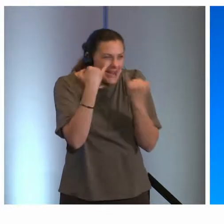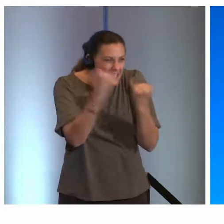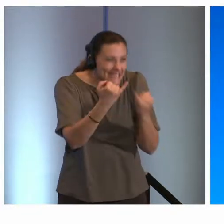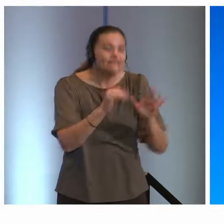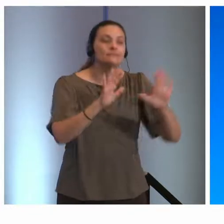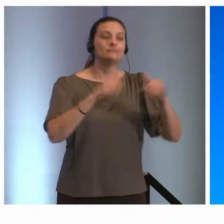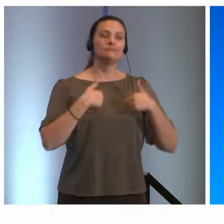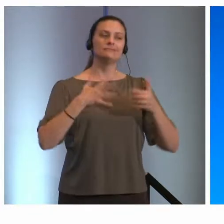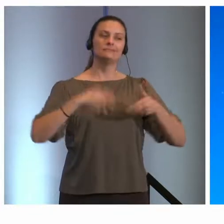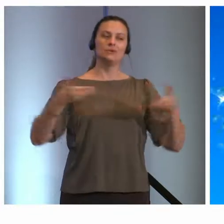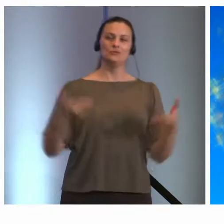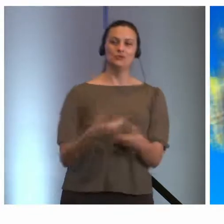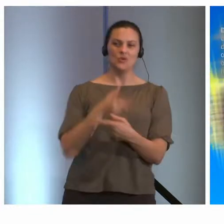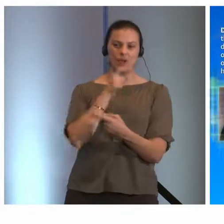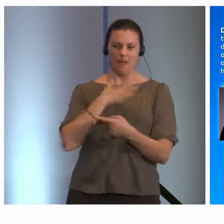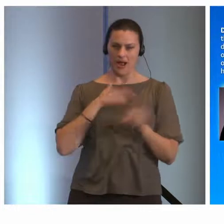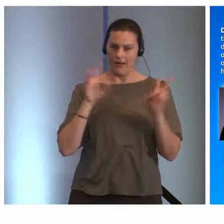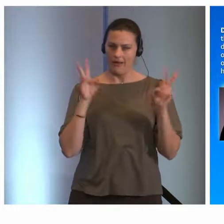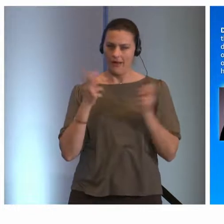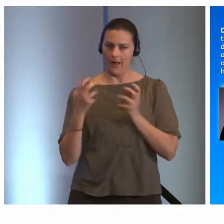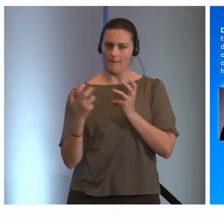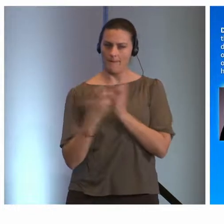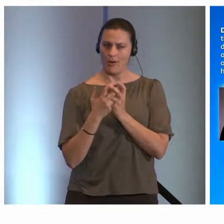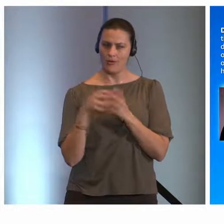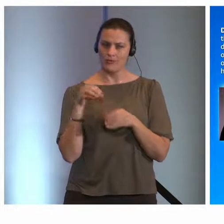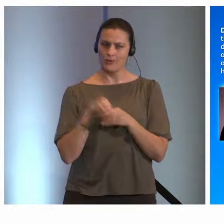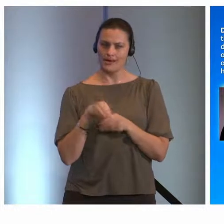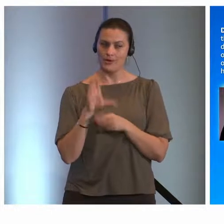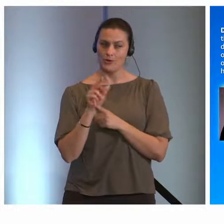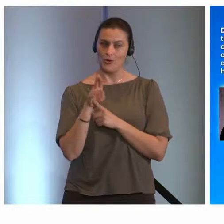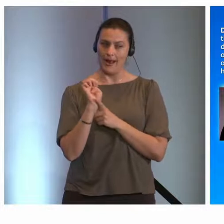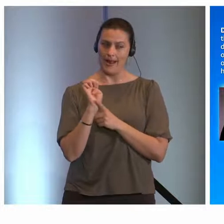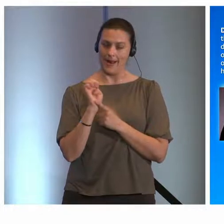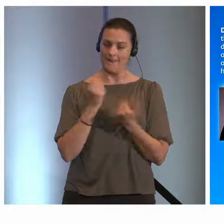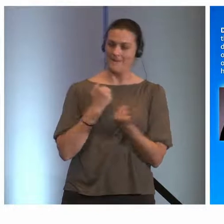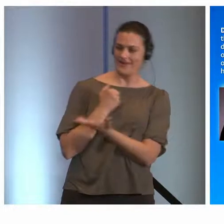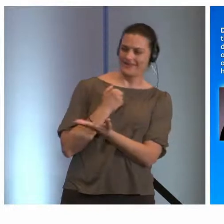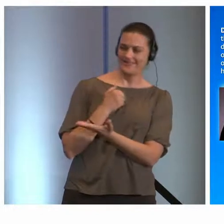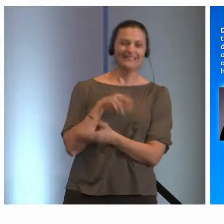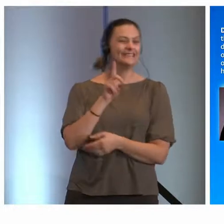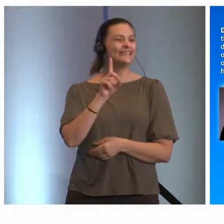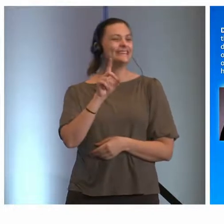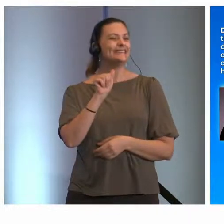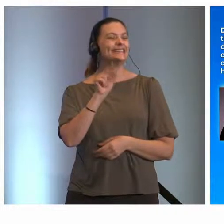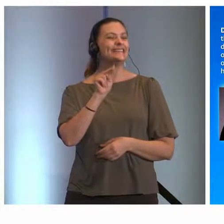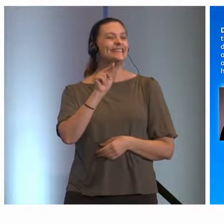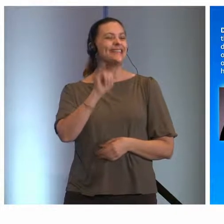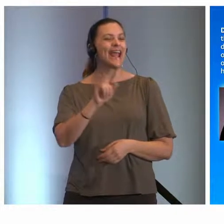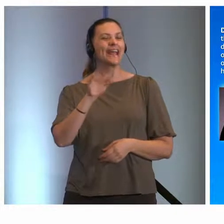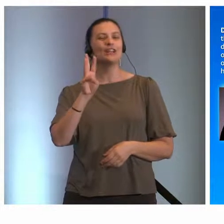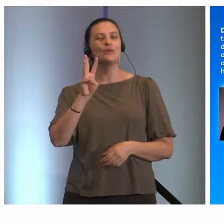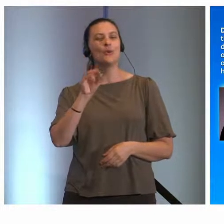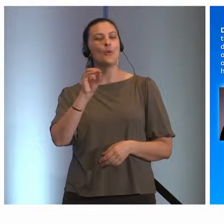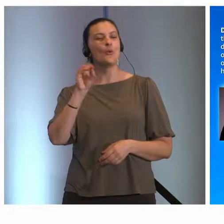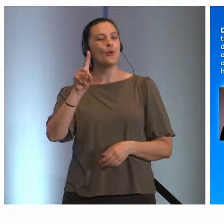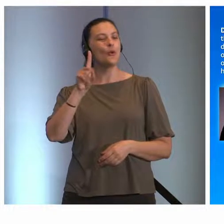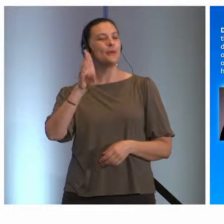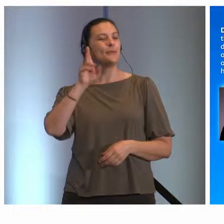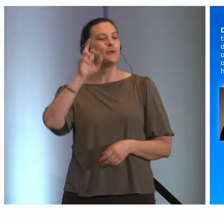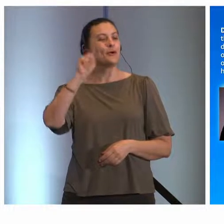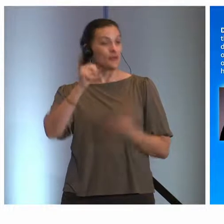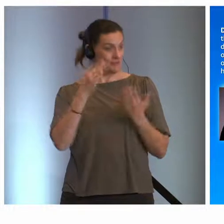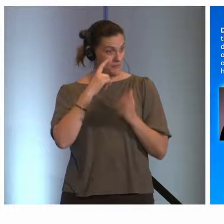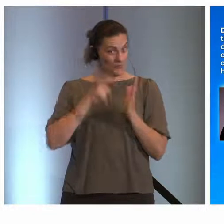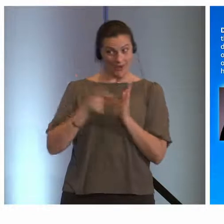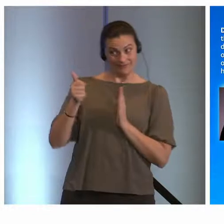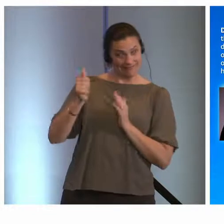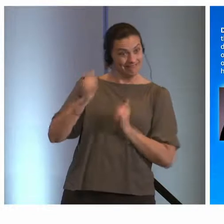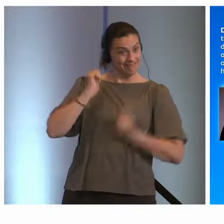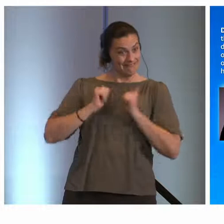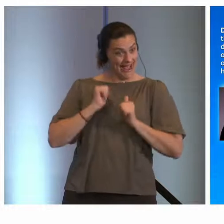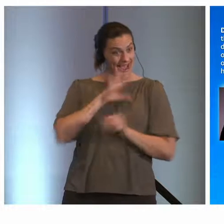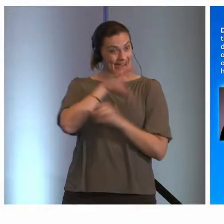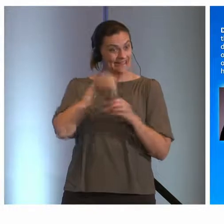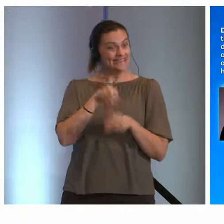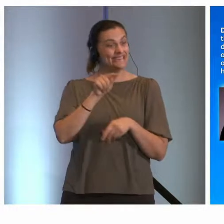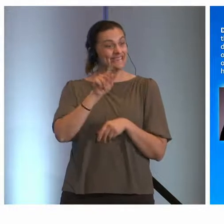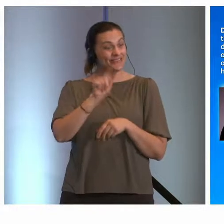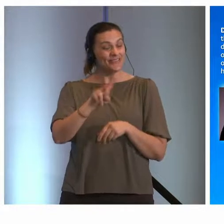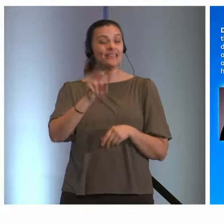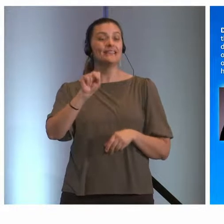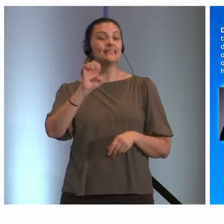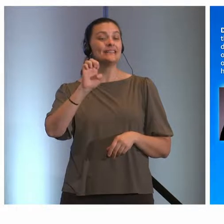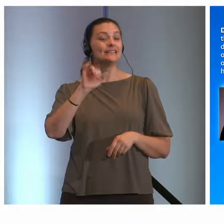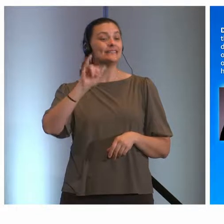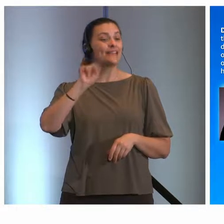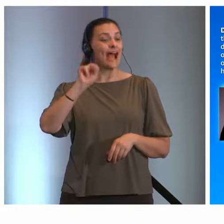pleasure to introduce my partner in crime....